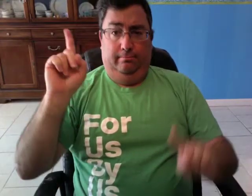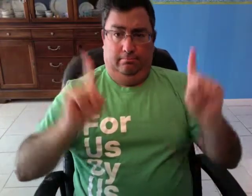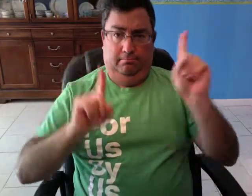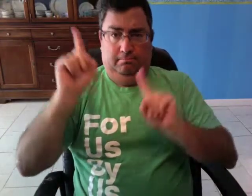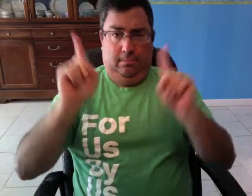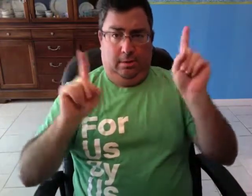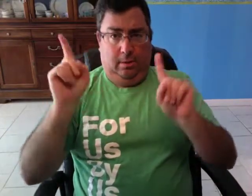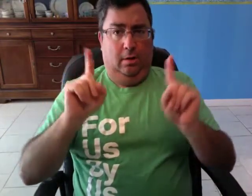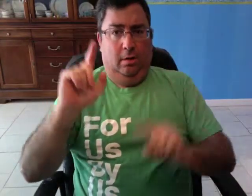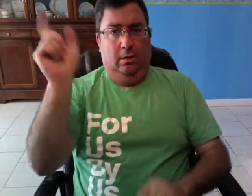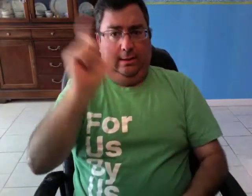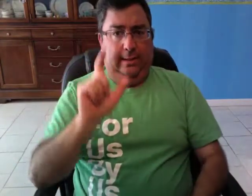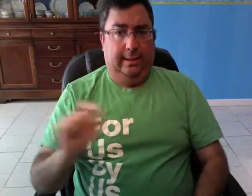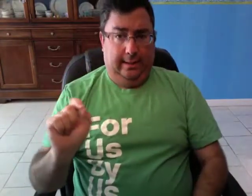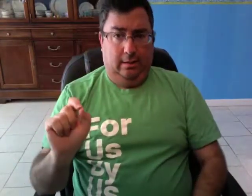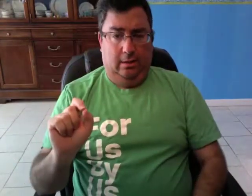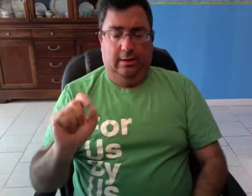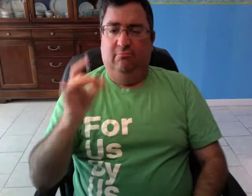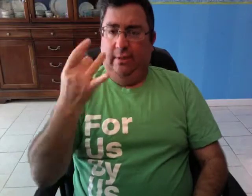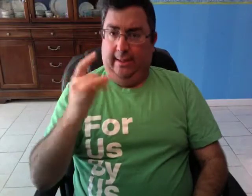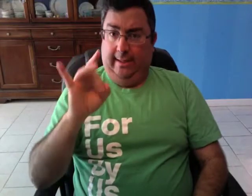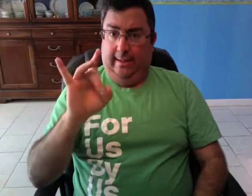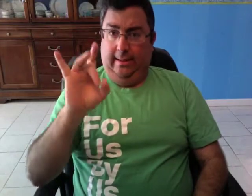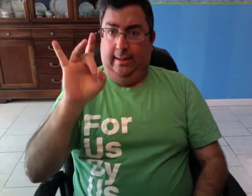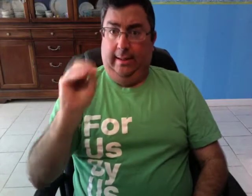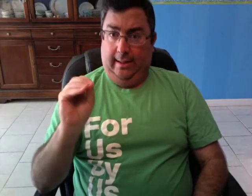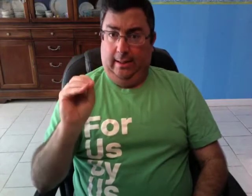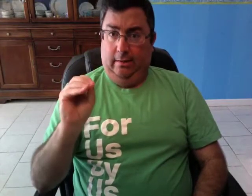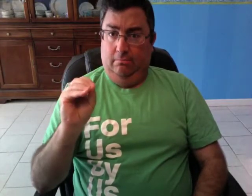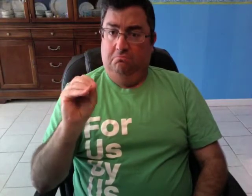Two years later, they held their convention in Milan, Italy in 1880.